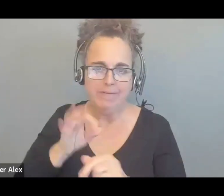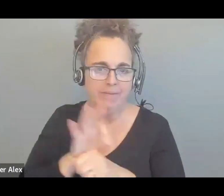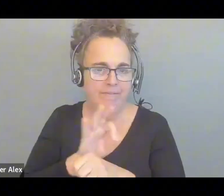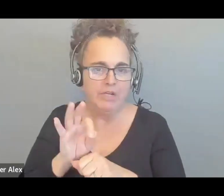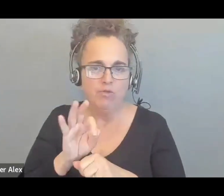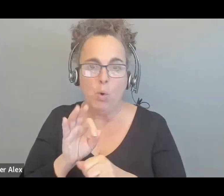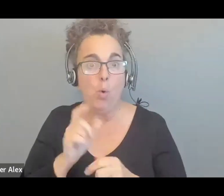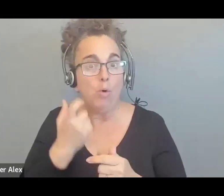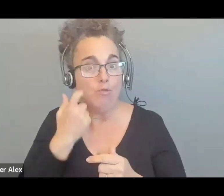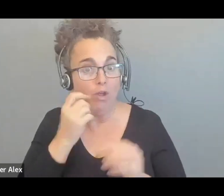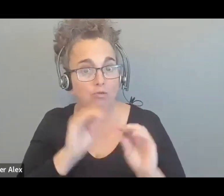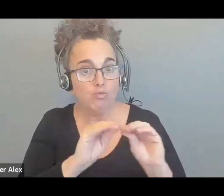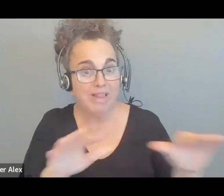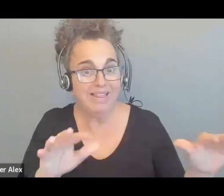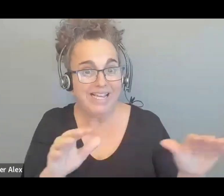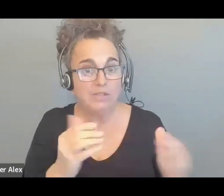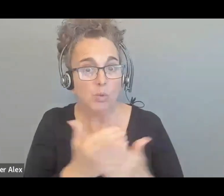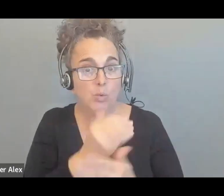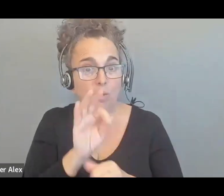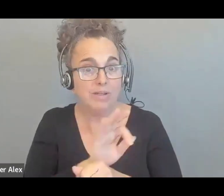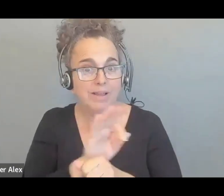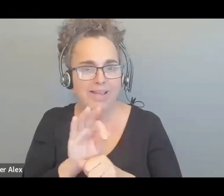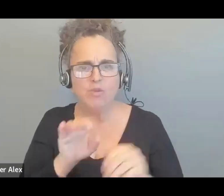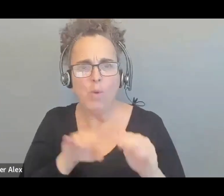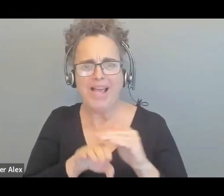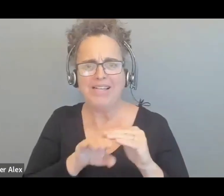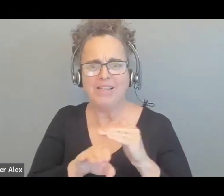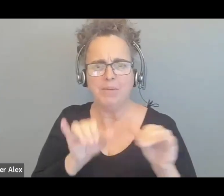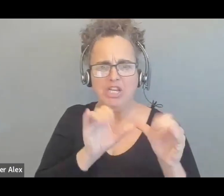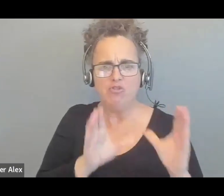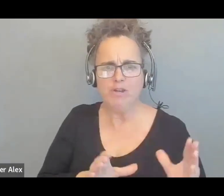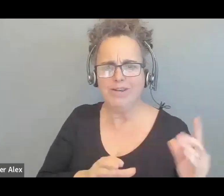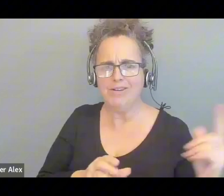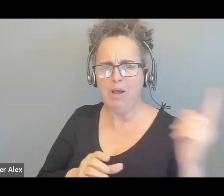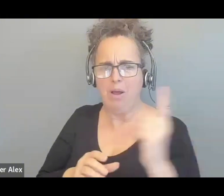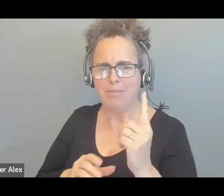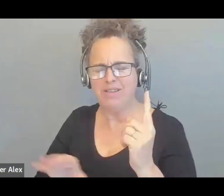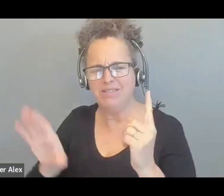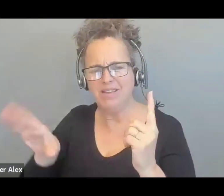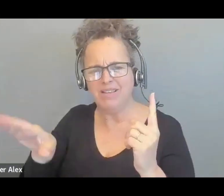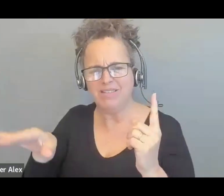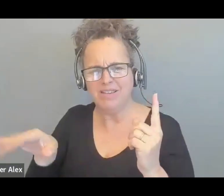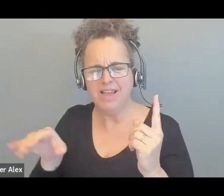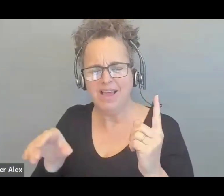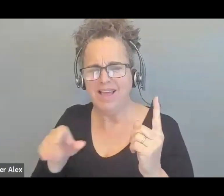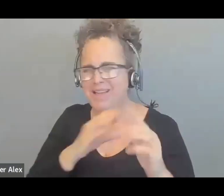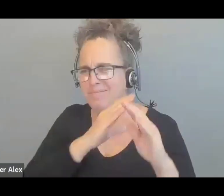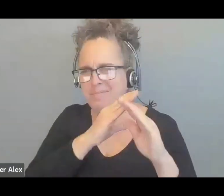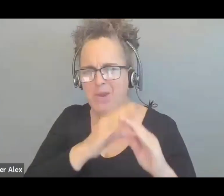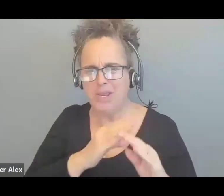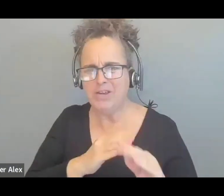And an accessibility engineer comes in and identifies if any barriers need to be remediated.